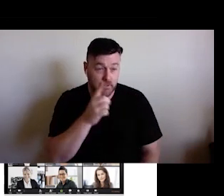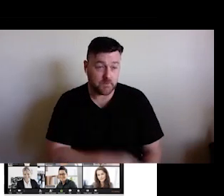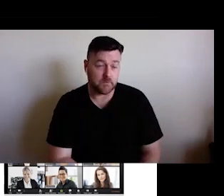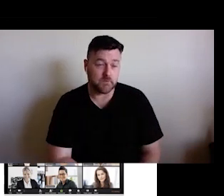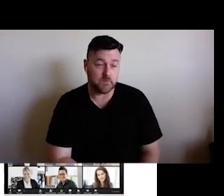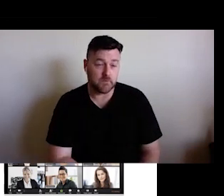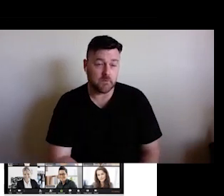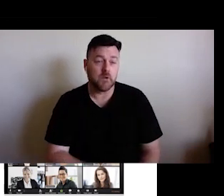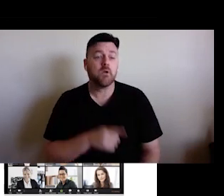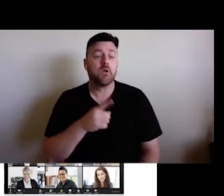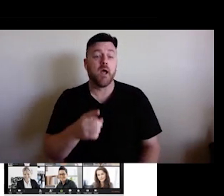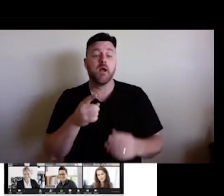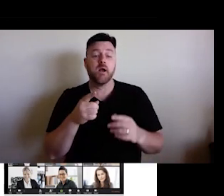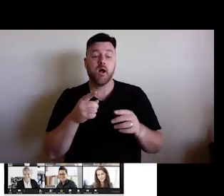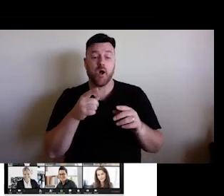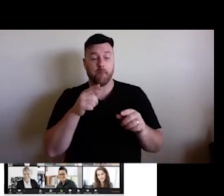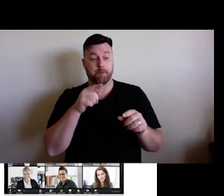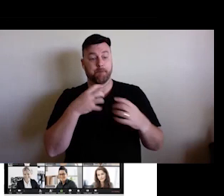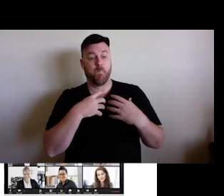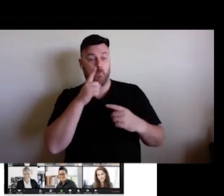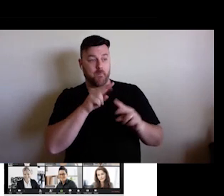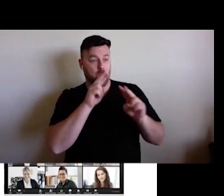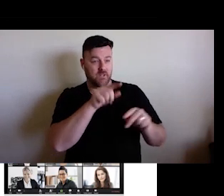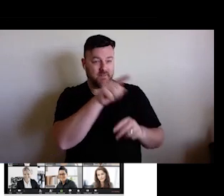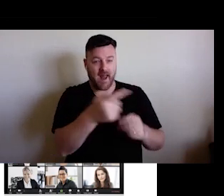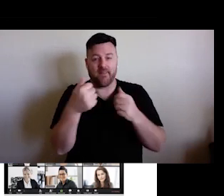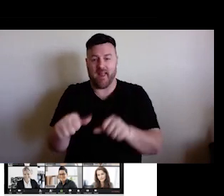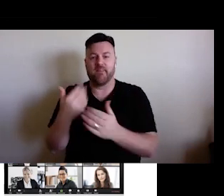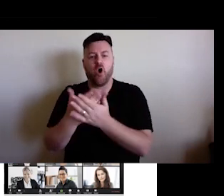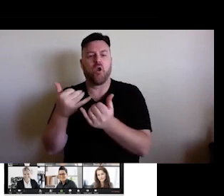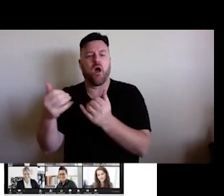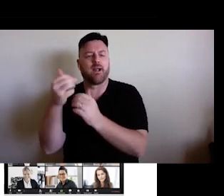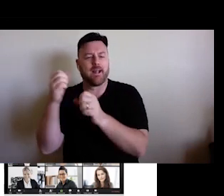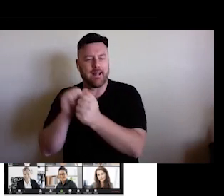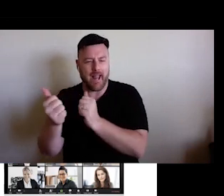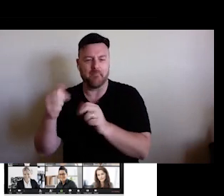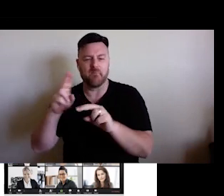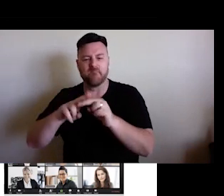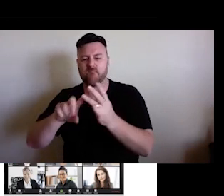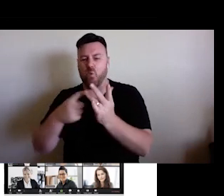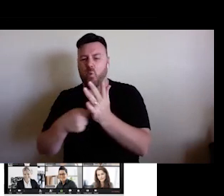of Legends, or things like Fortnite. Non-game streaming activity is